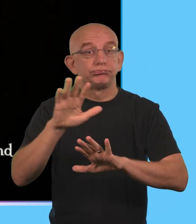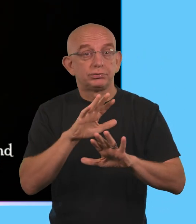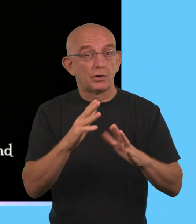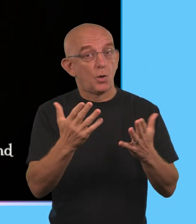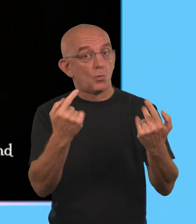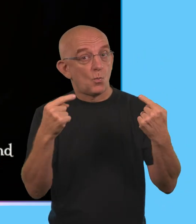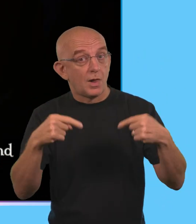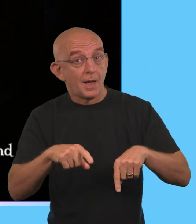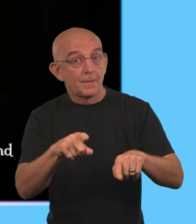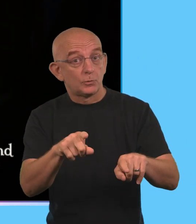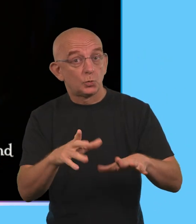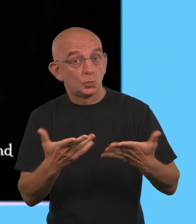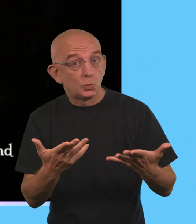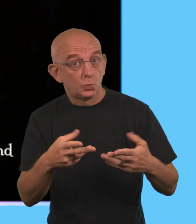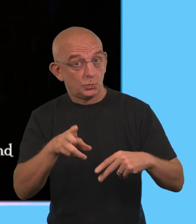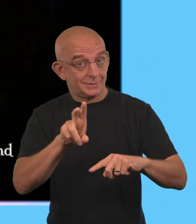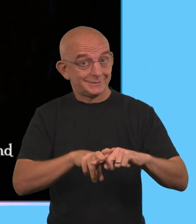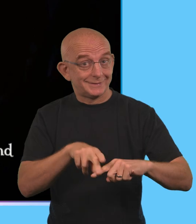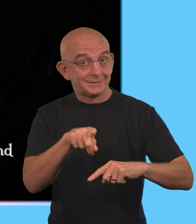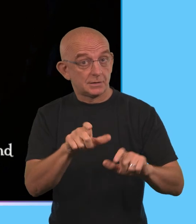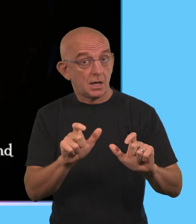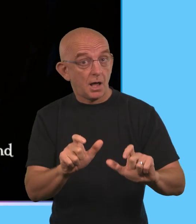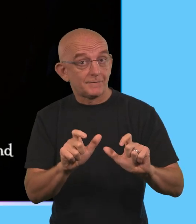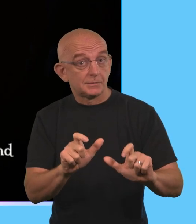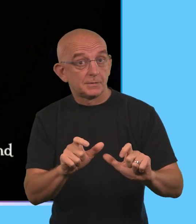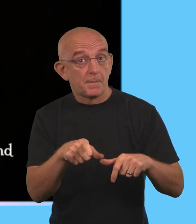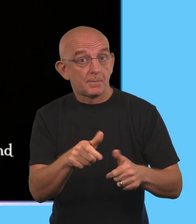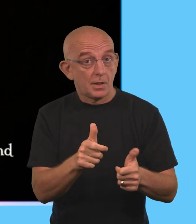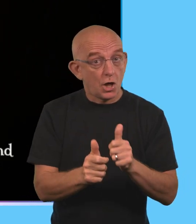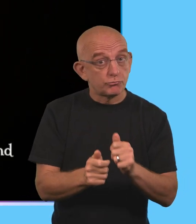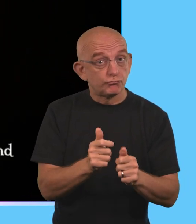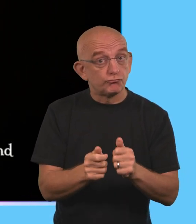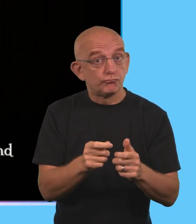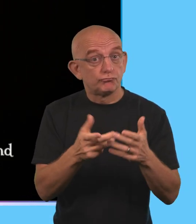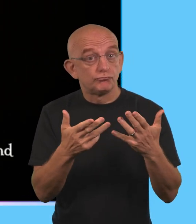Welcome. Are you sitting comfortably?